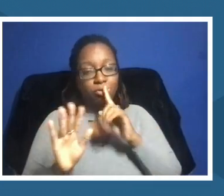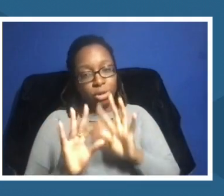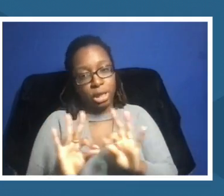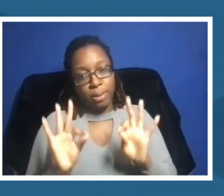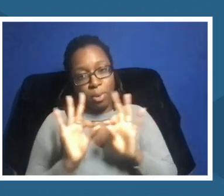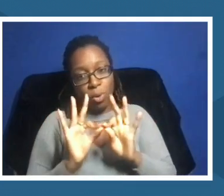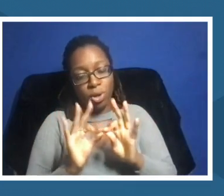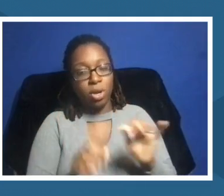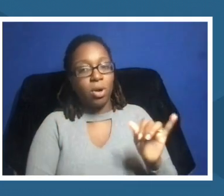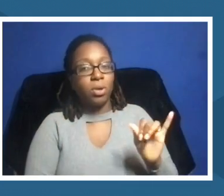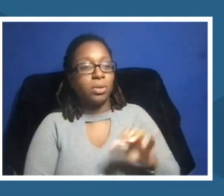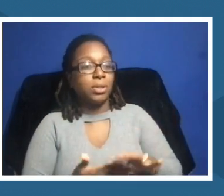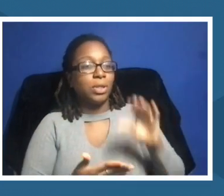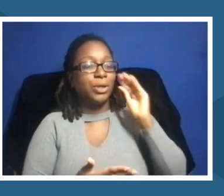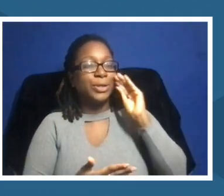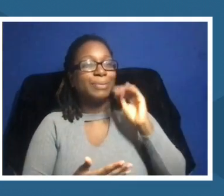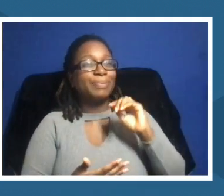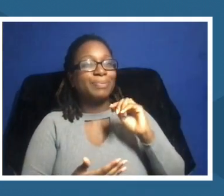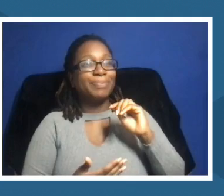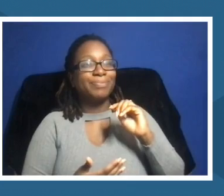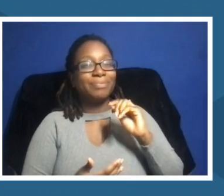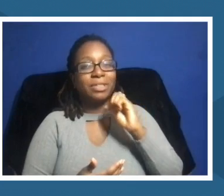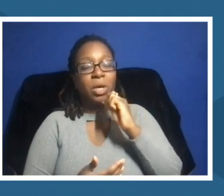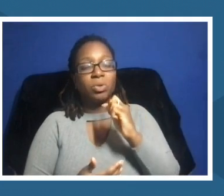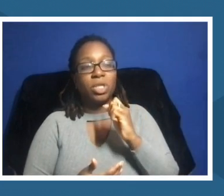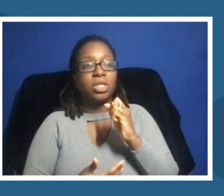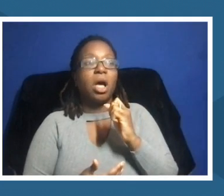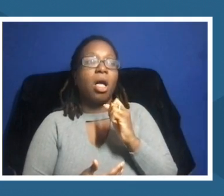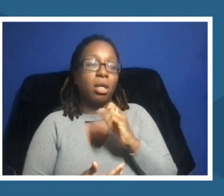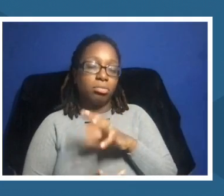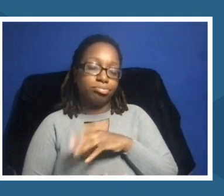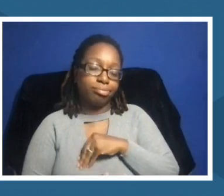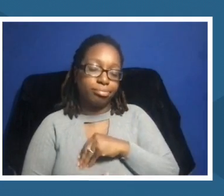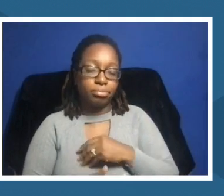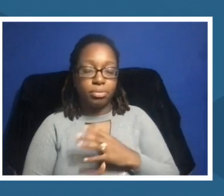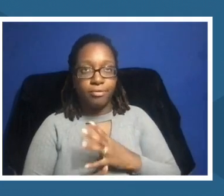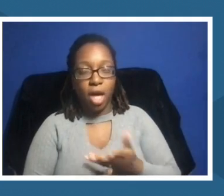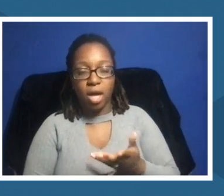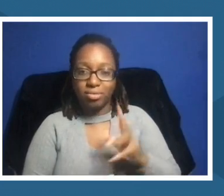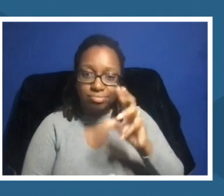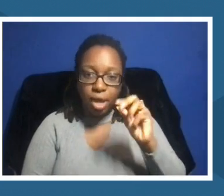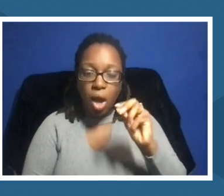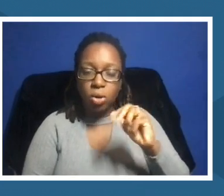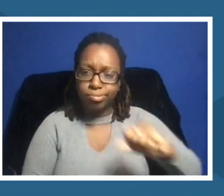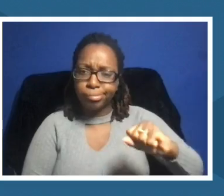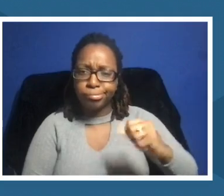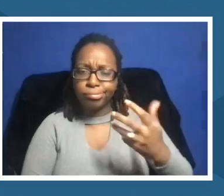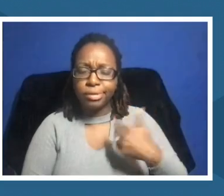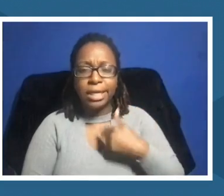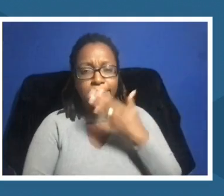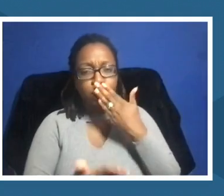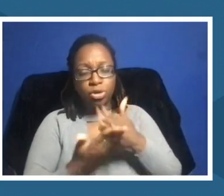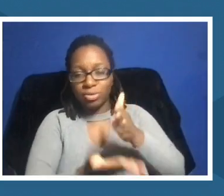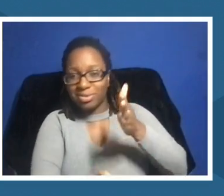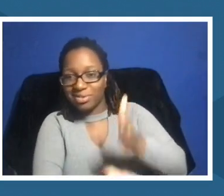know like accidentally give in to them you know yeah um so it's good to stop